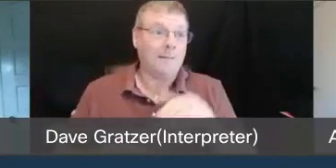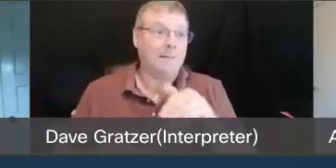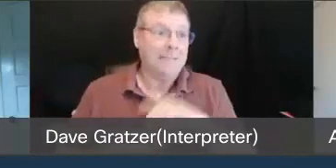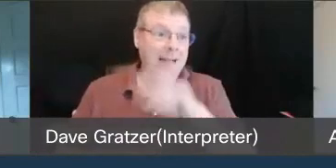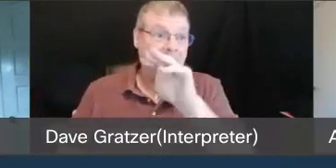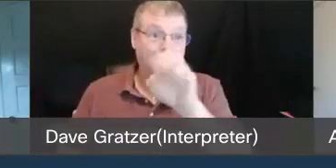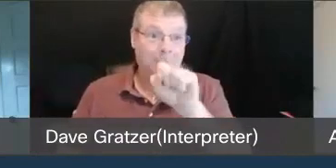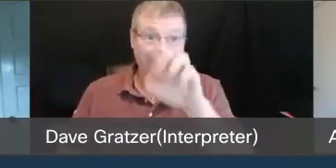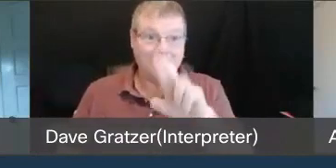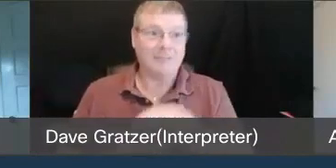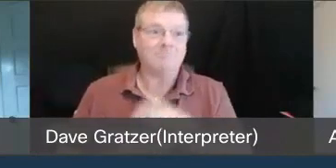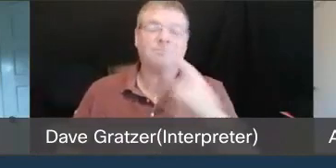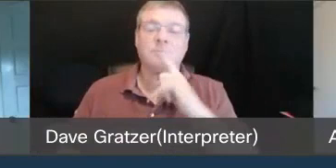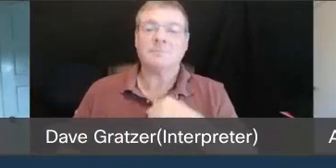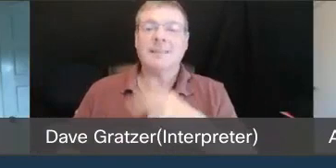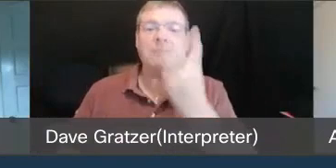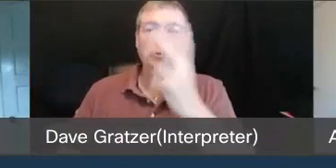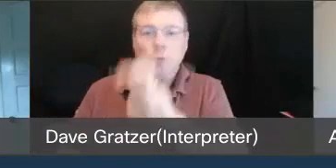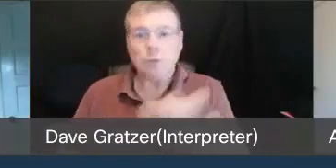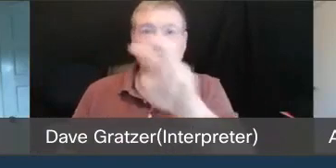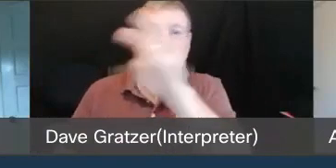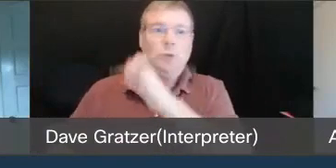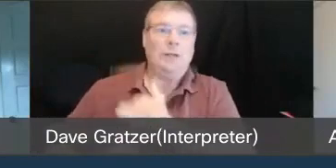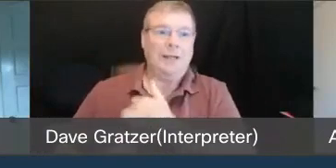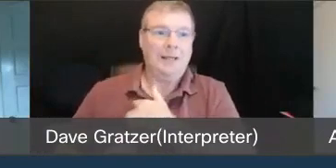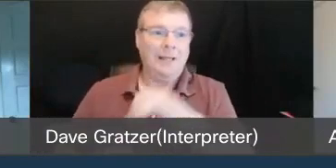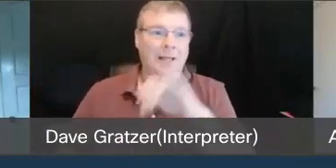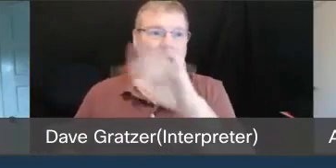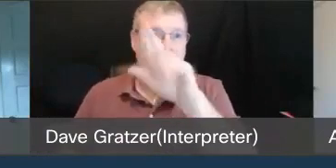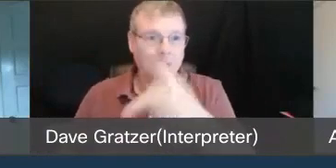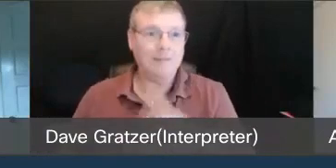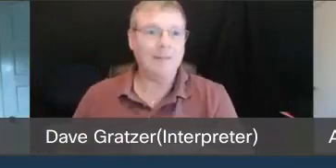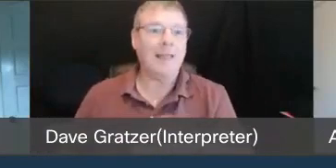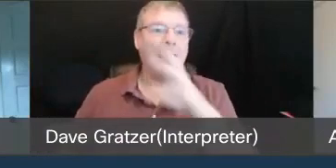he served two tours in Iraq and experienced an IED attack on his tank.